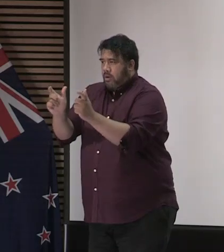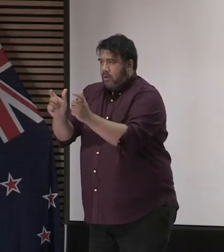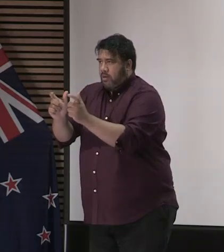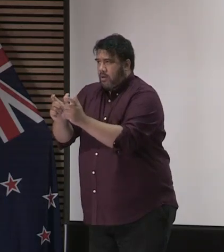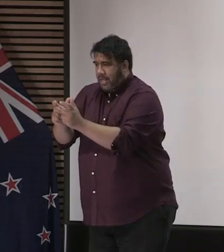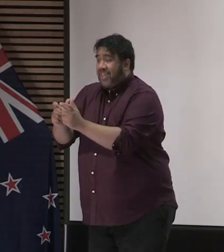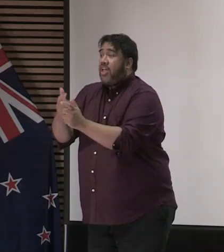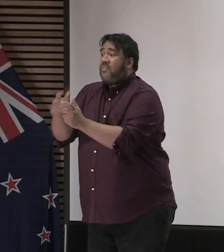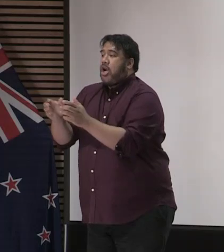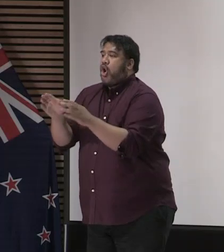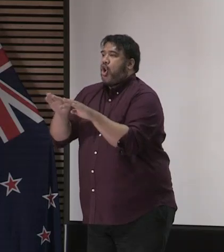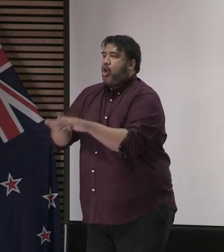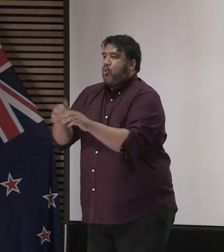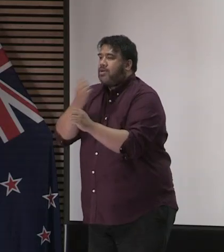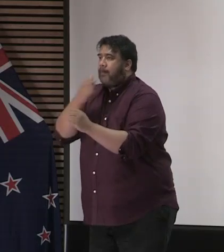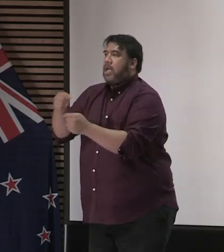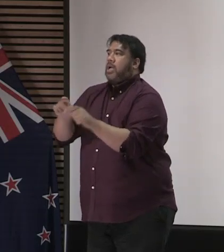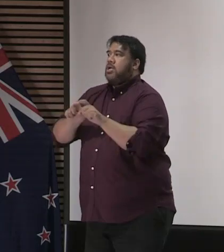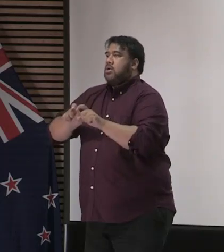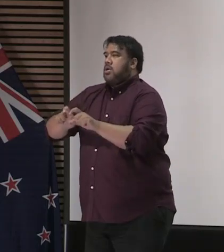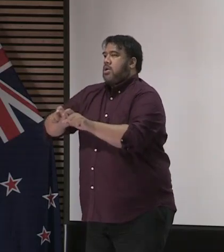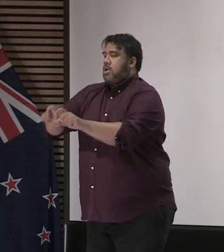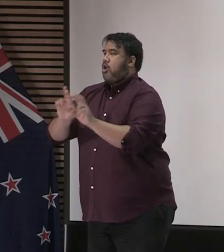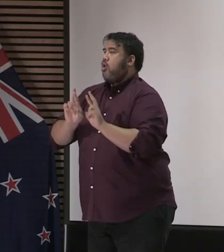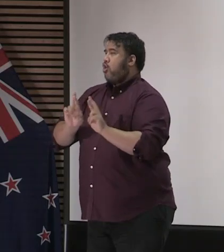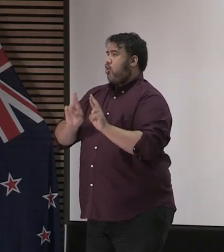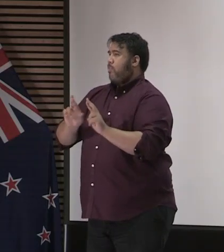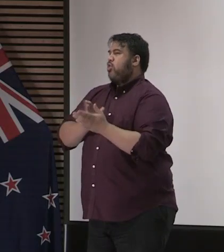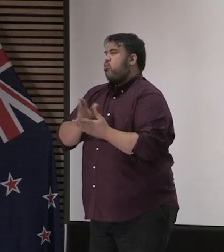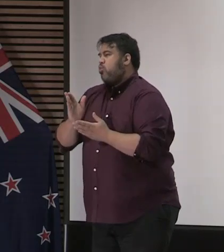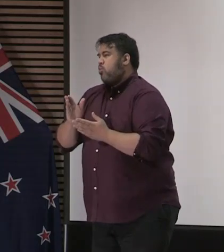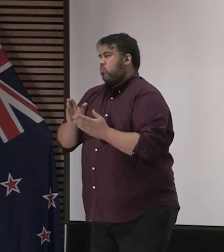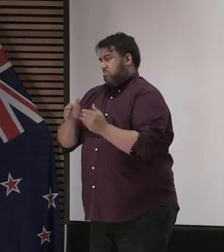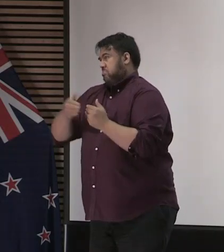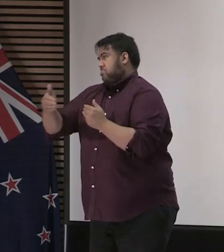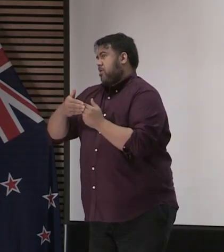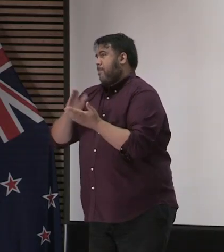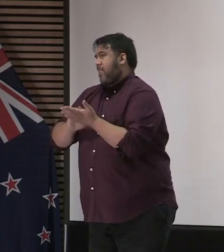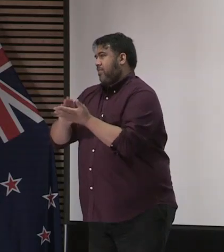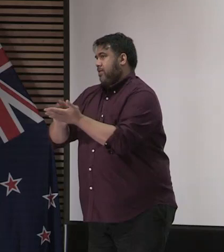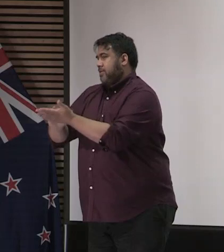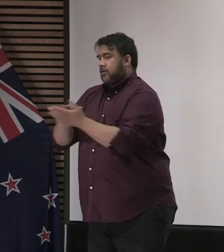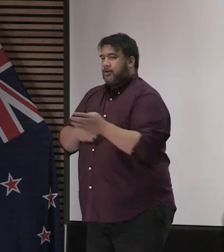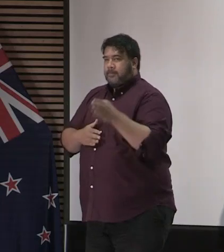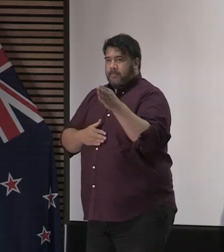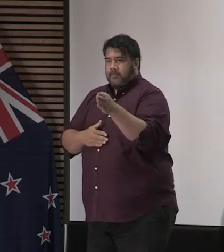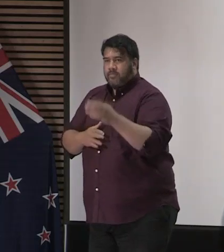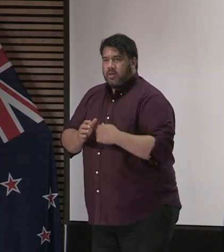and isolation of any contact, that will be what will help us achieve ongoing, you know,